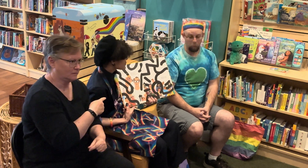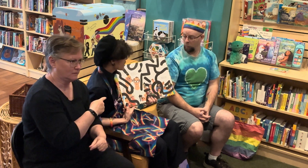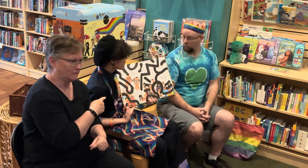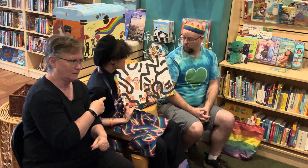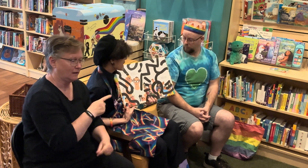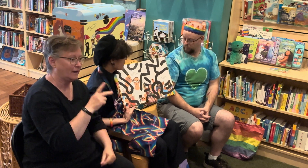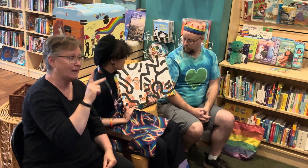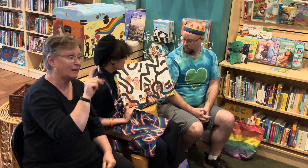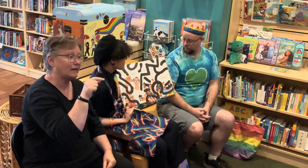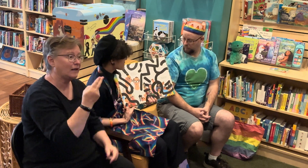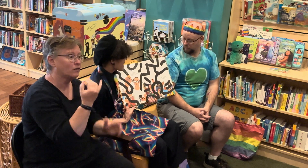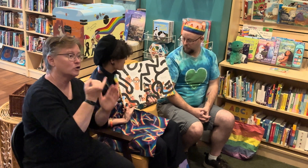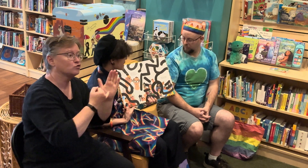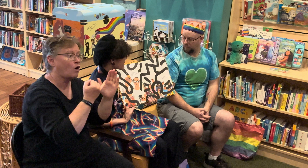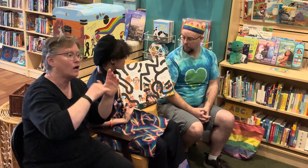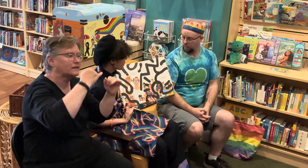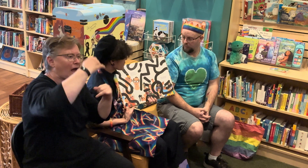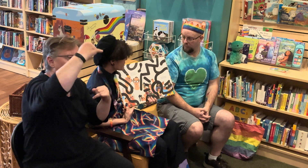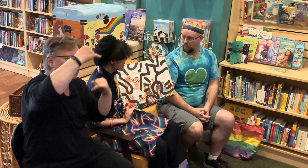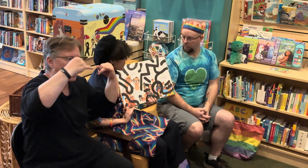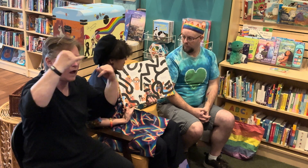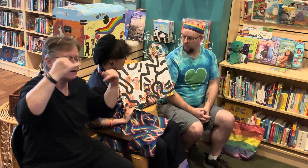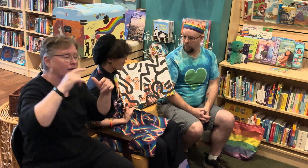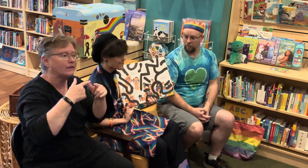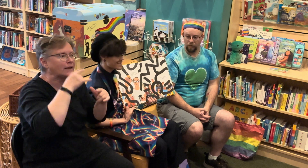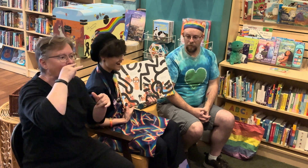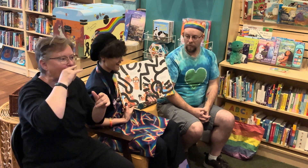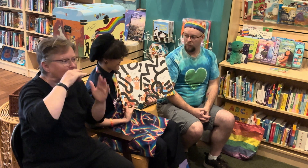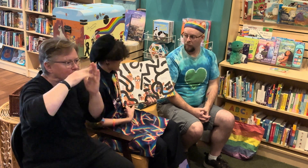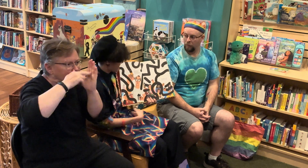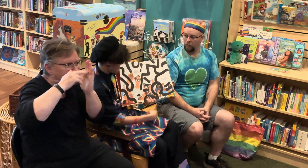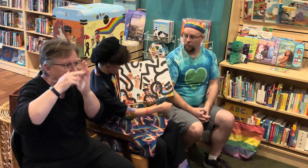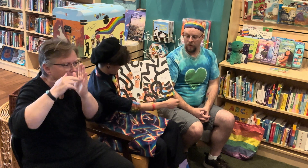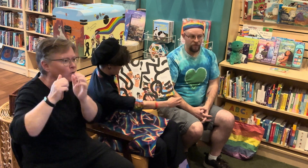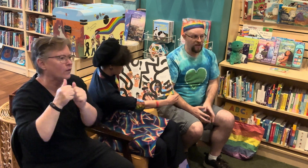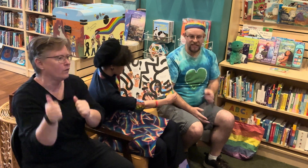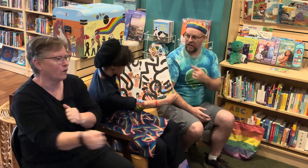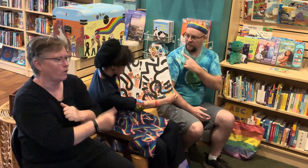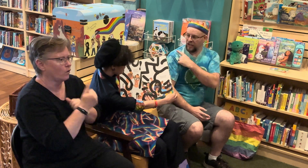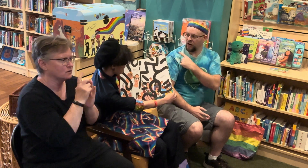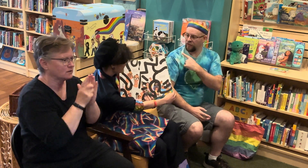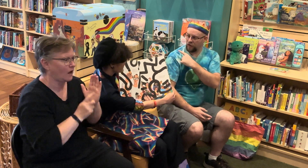draws the outlines and the kids fill them in with their own designs. AARON: That's kind of like our